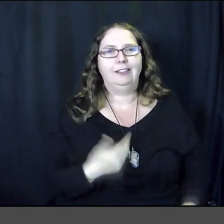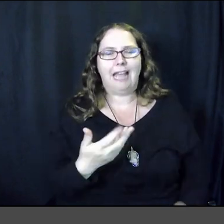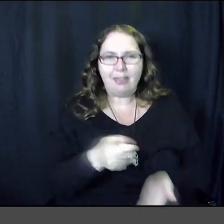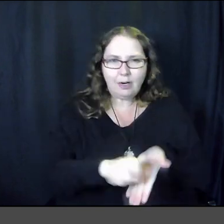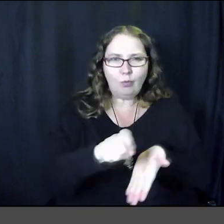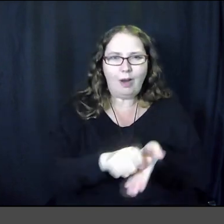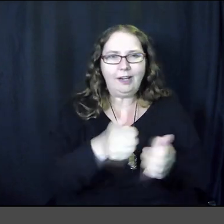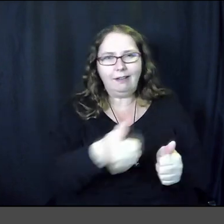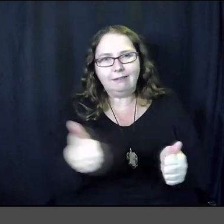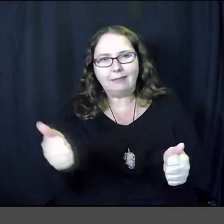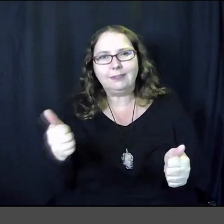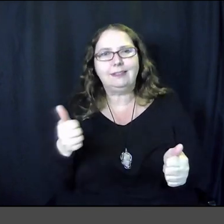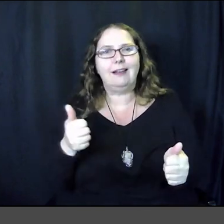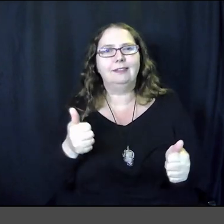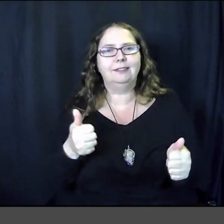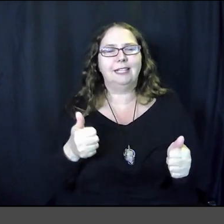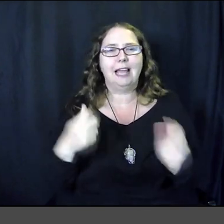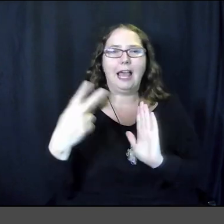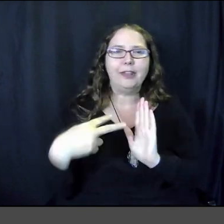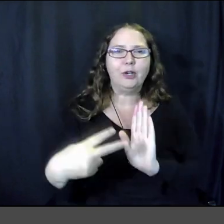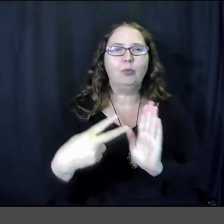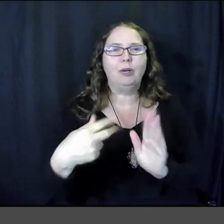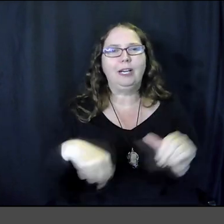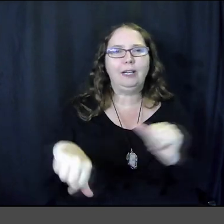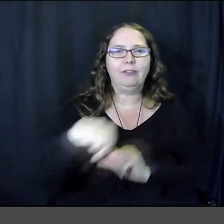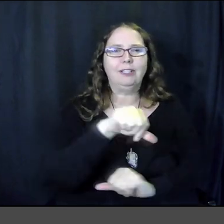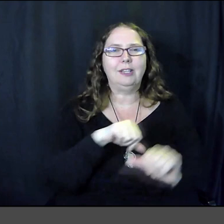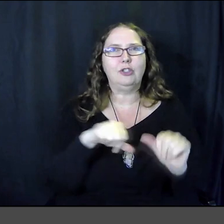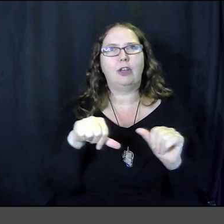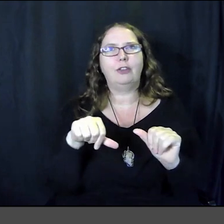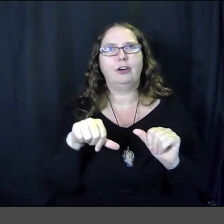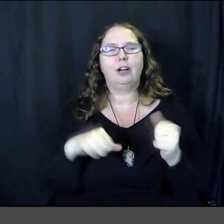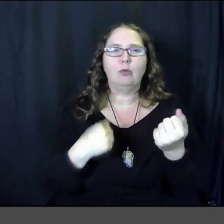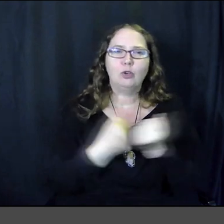BY NEZAHUALCOYOTL, THE AZTEC PRINCE OF THE 1400S